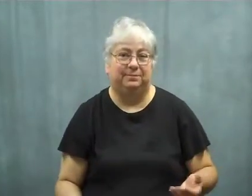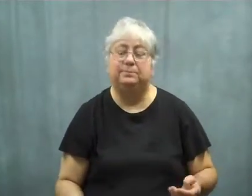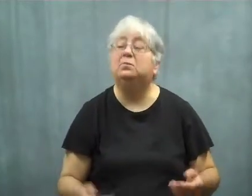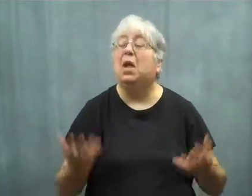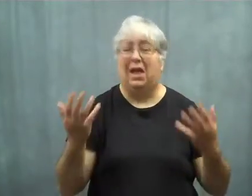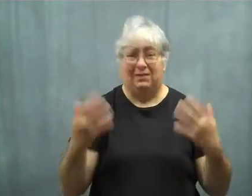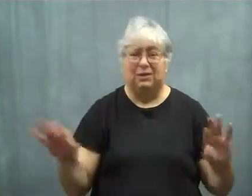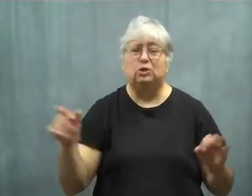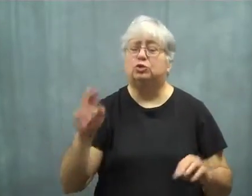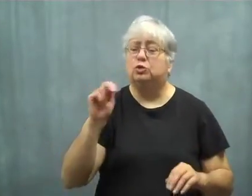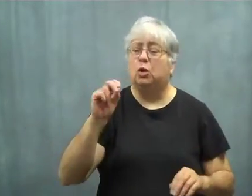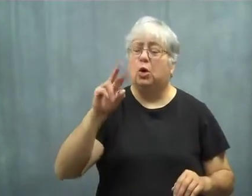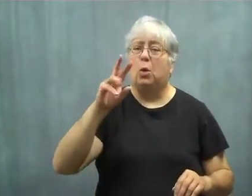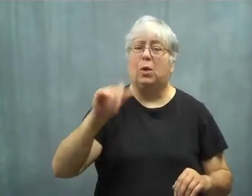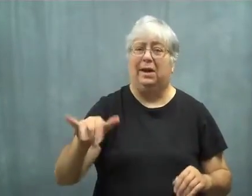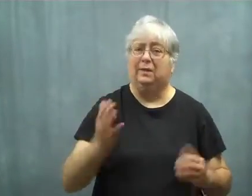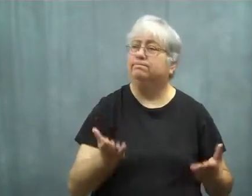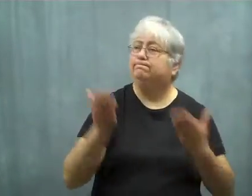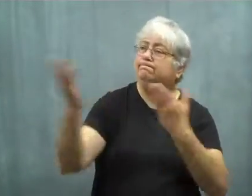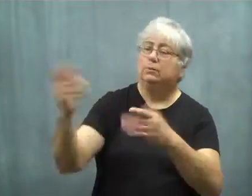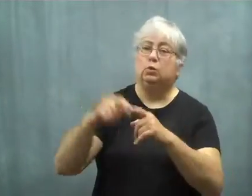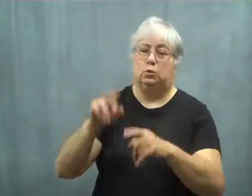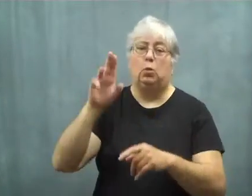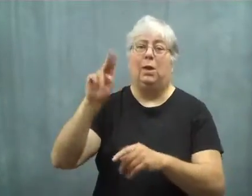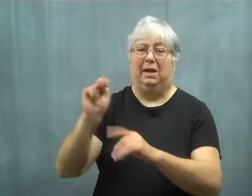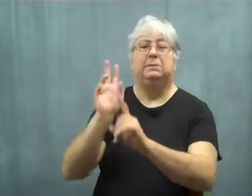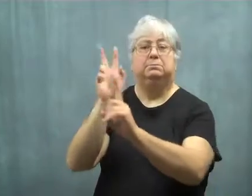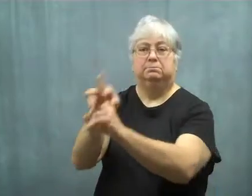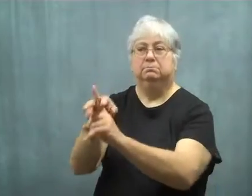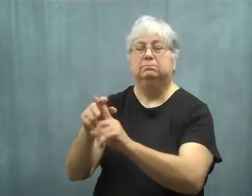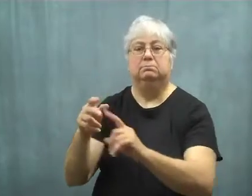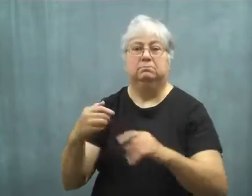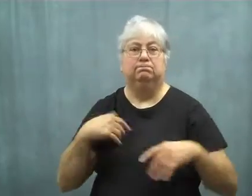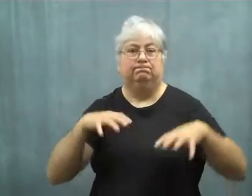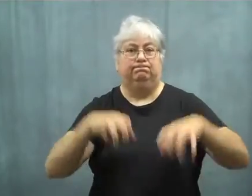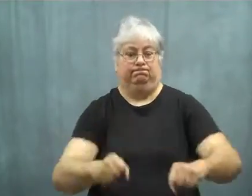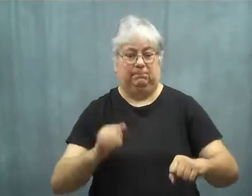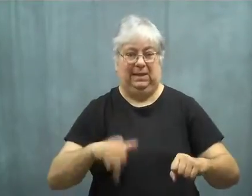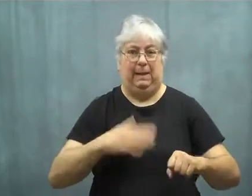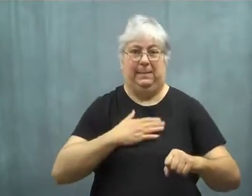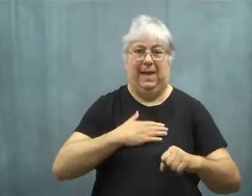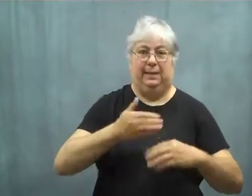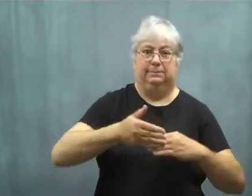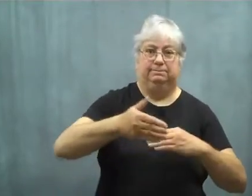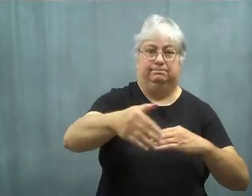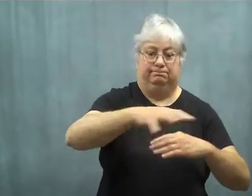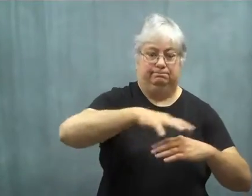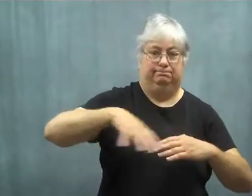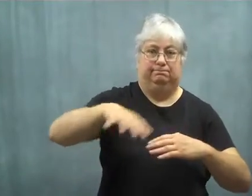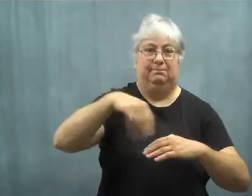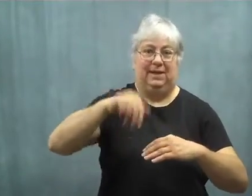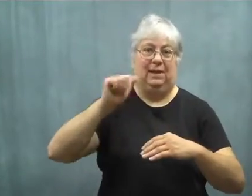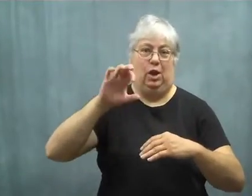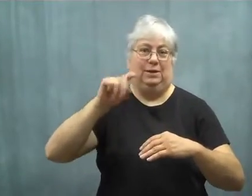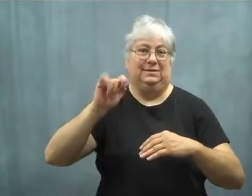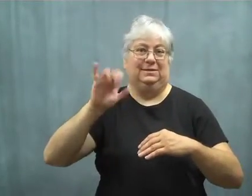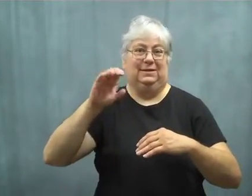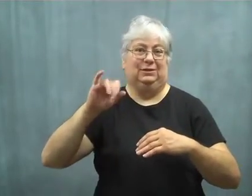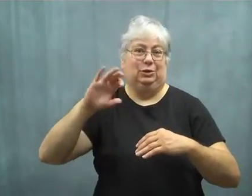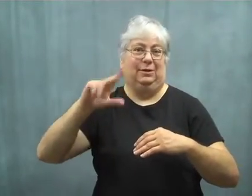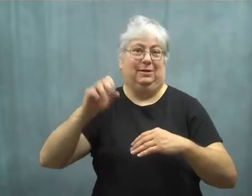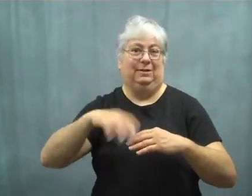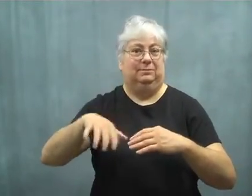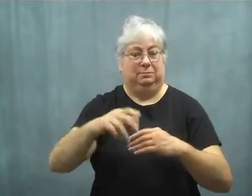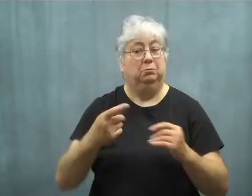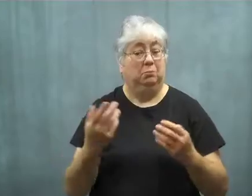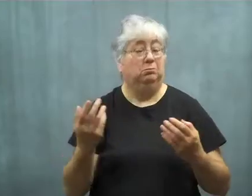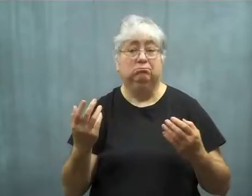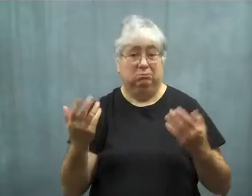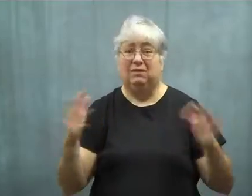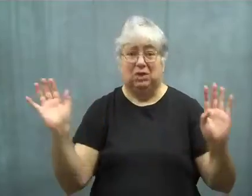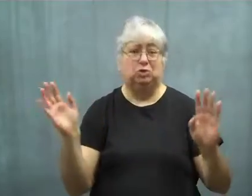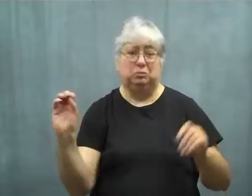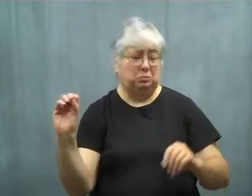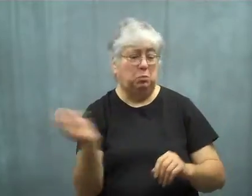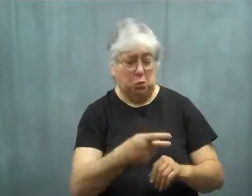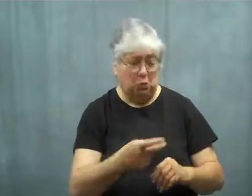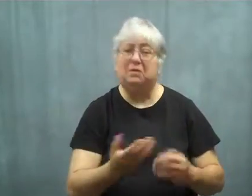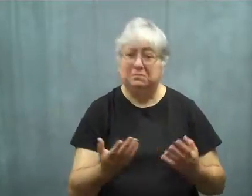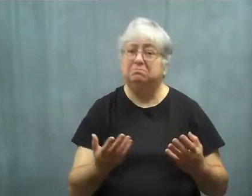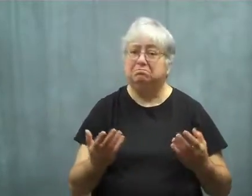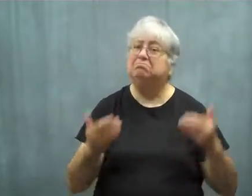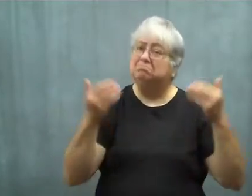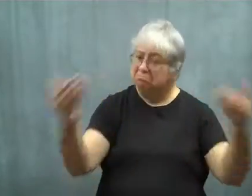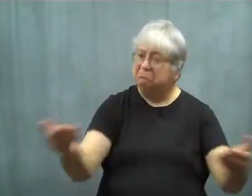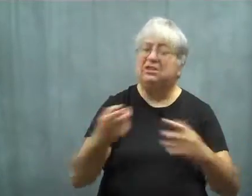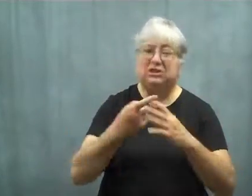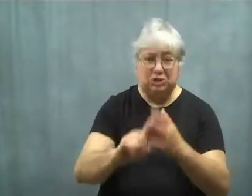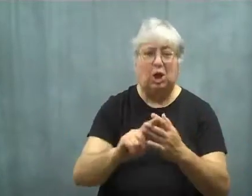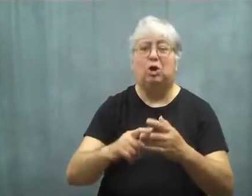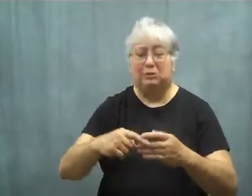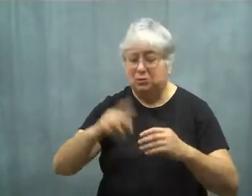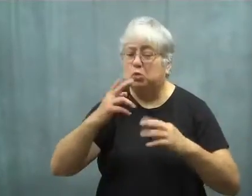Norway submitted a petition to the U.N. for property rights to the sea beyond its shores.